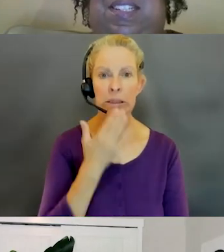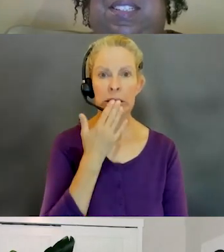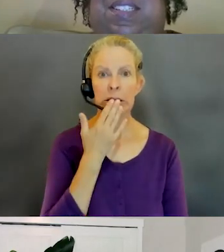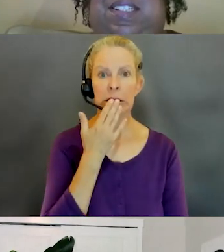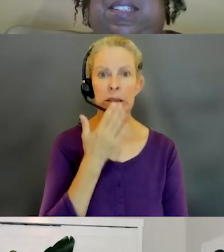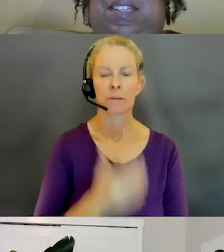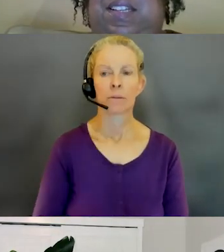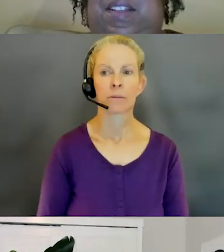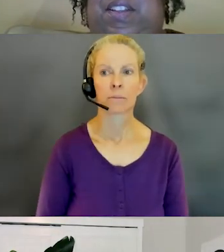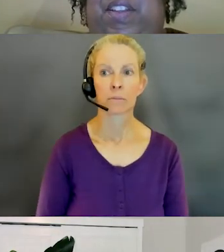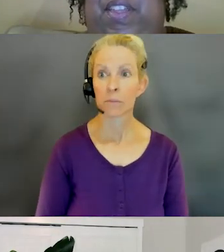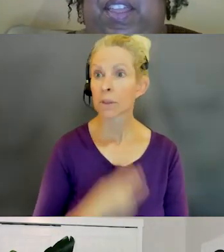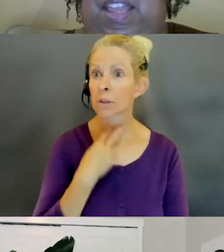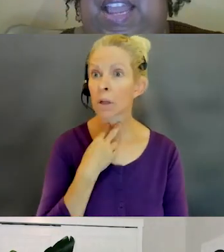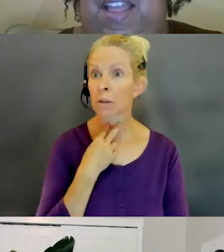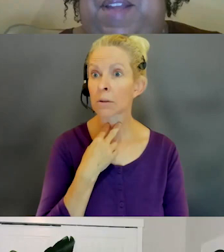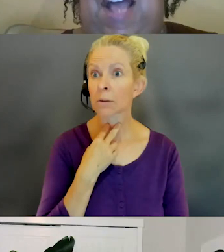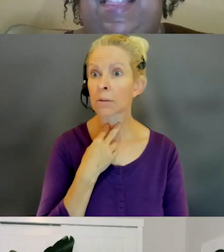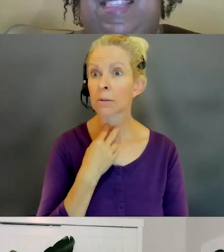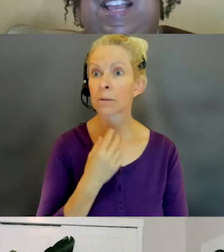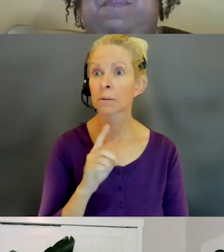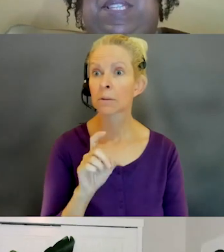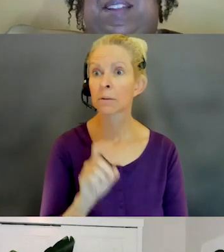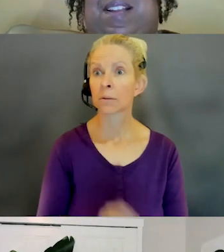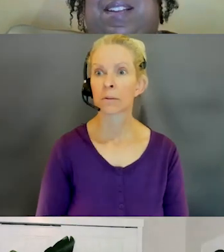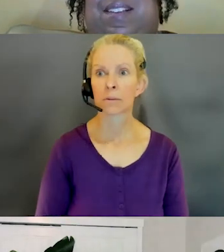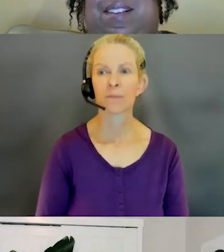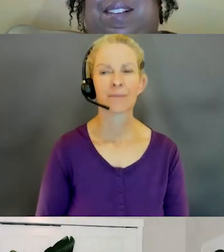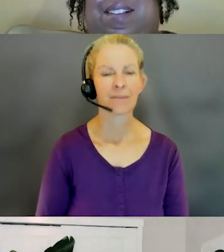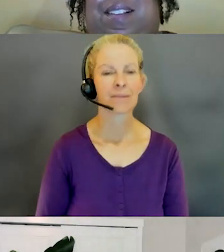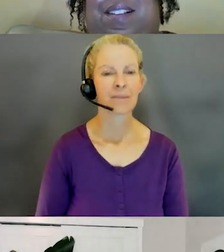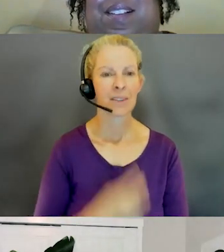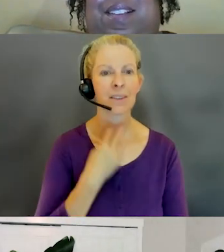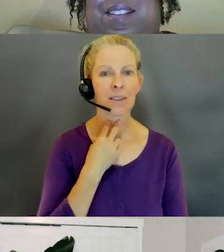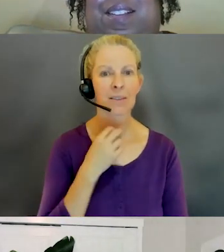Mark: So is it stock or... >> Angela: I think I am stuck.